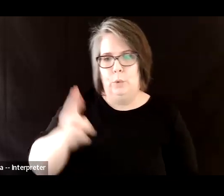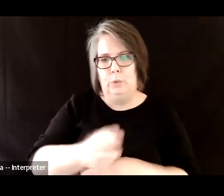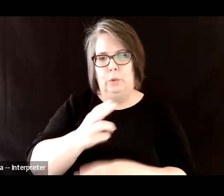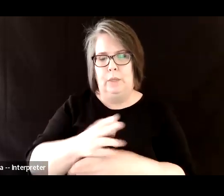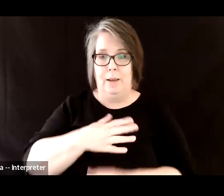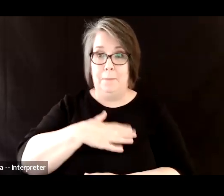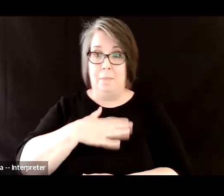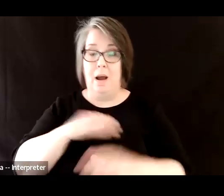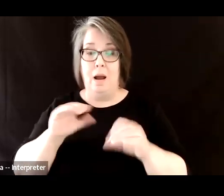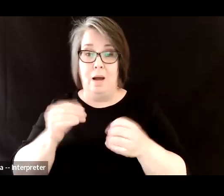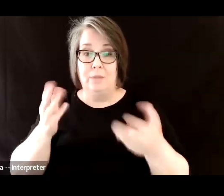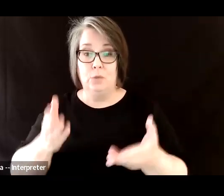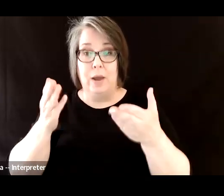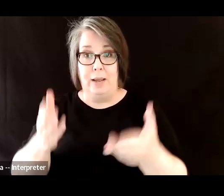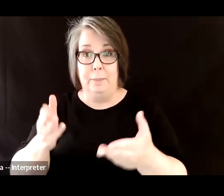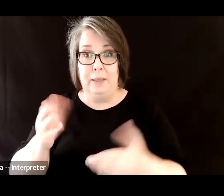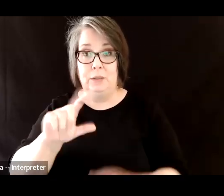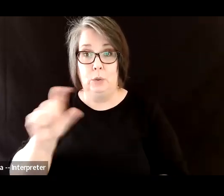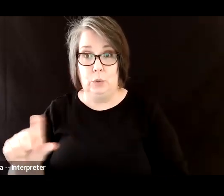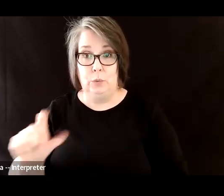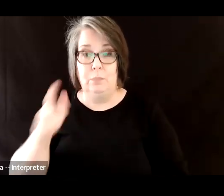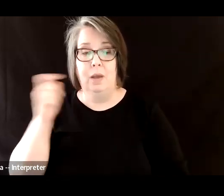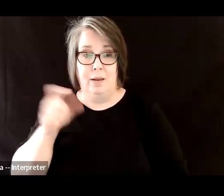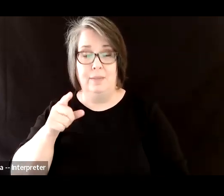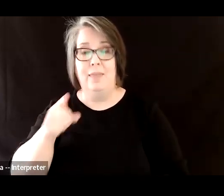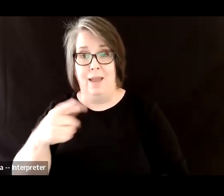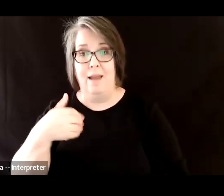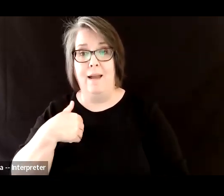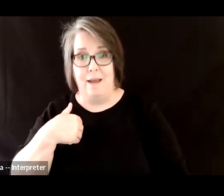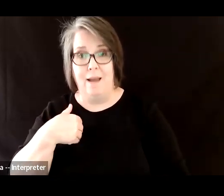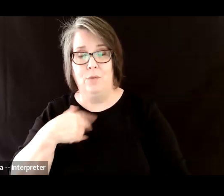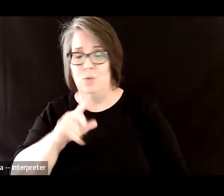My office recommends zoom because zoom has just really